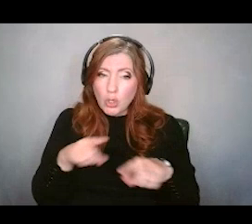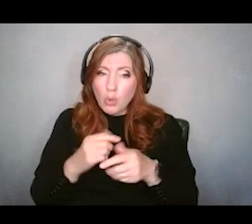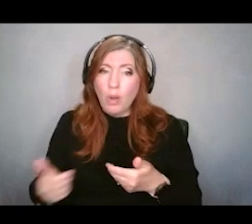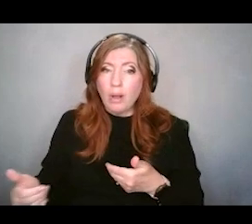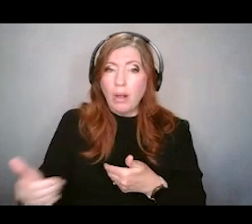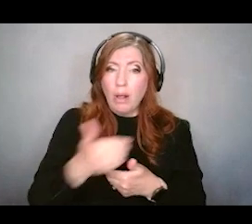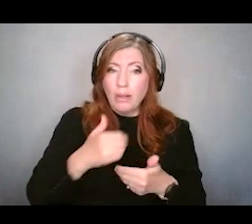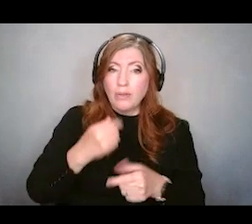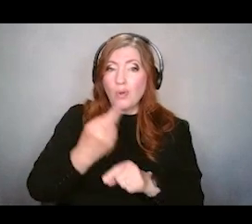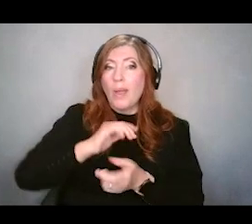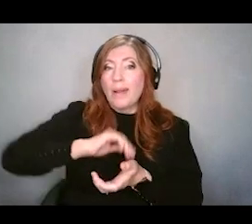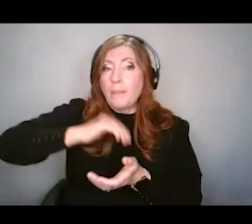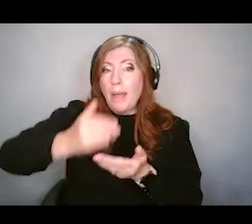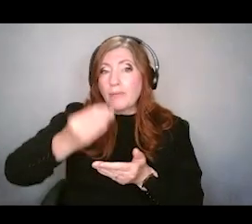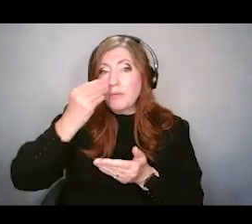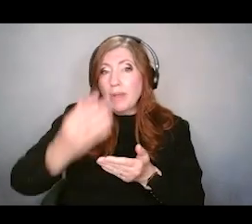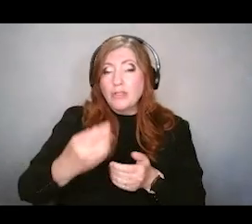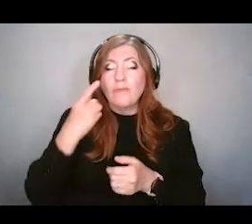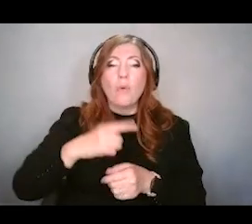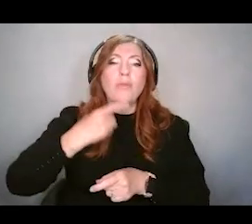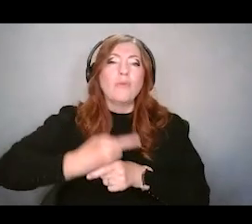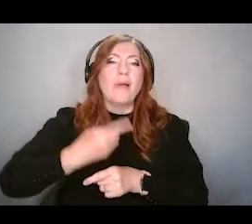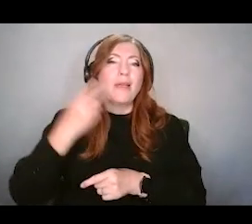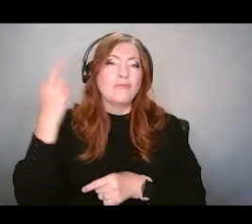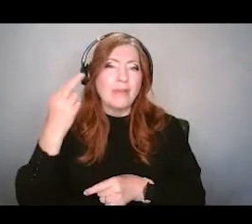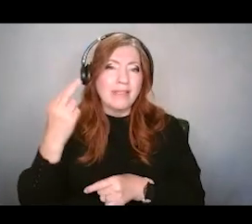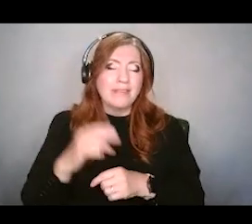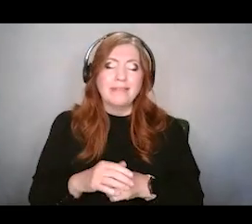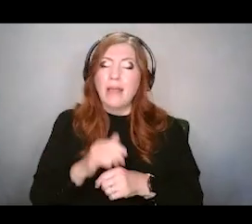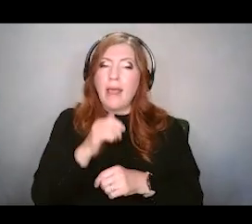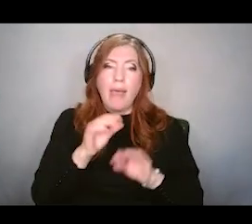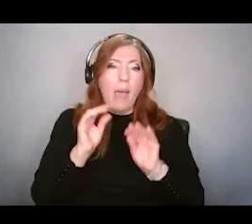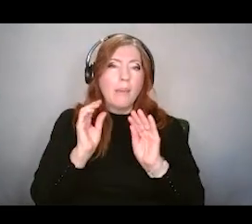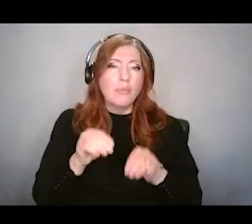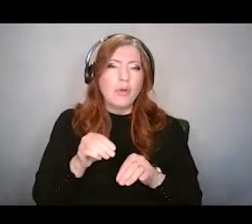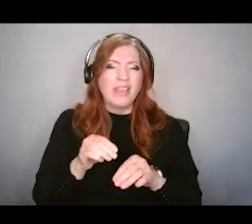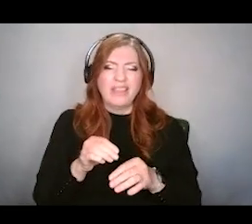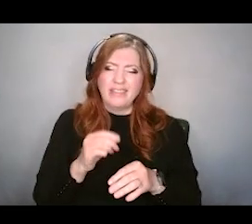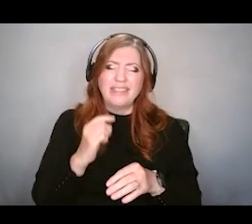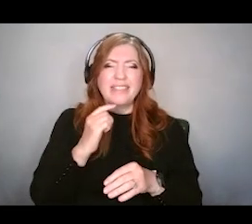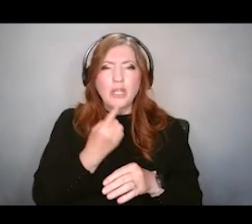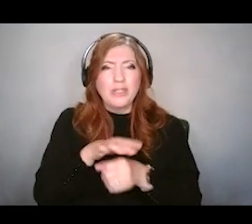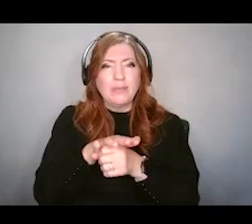for the right reasons, and not putting undue pressure on yourself, or on your participants,